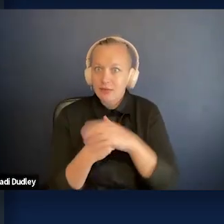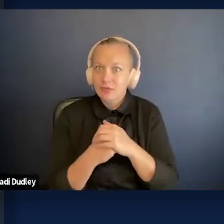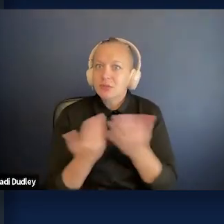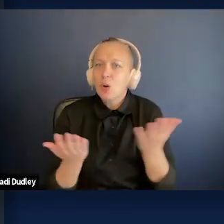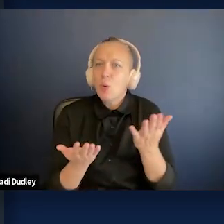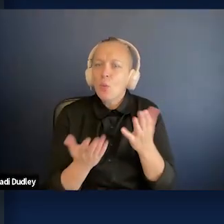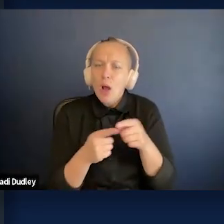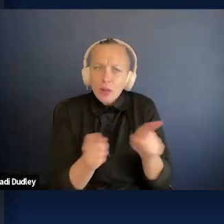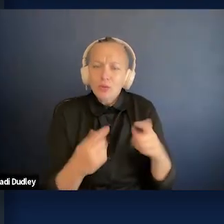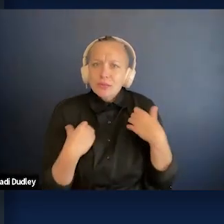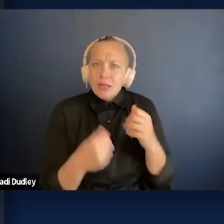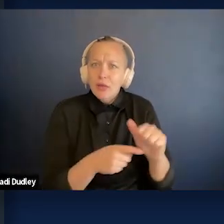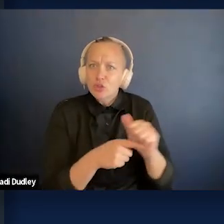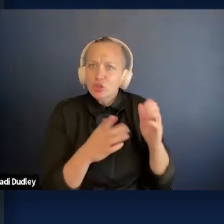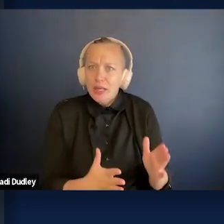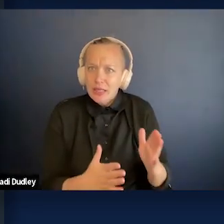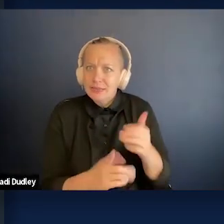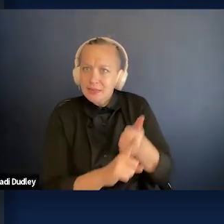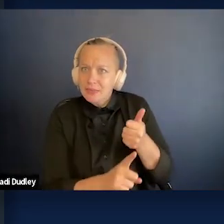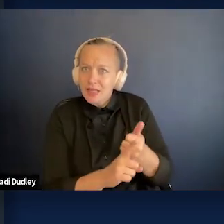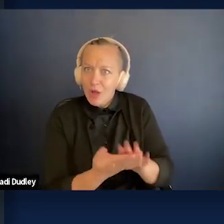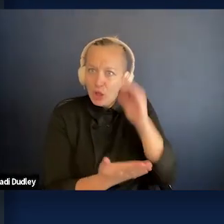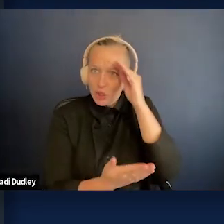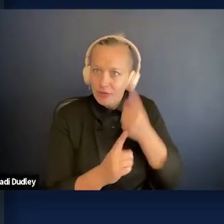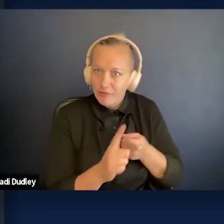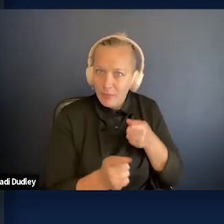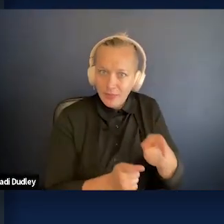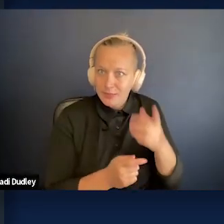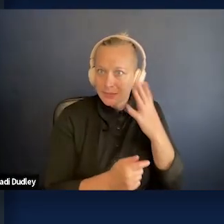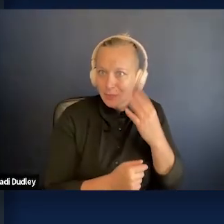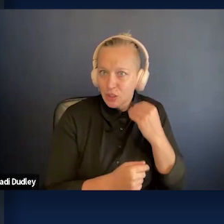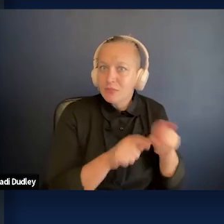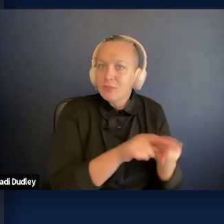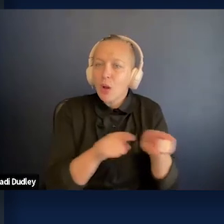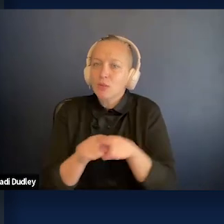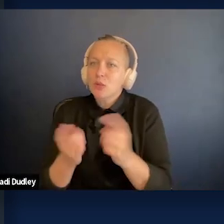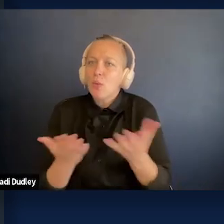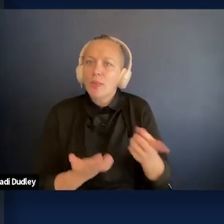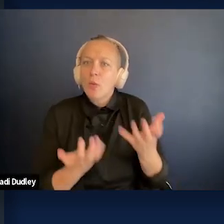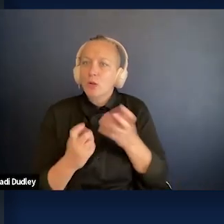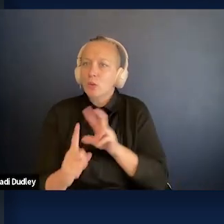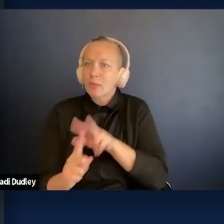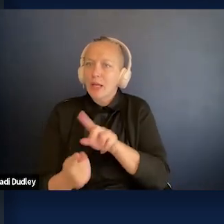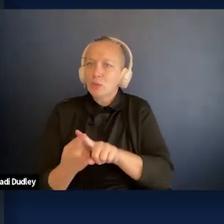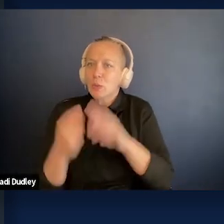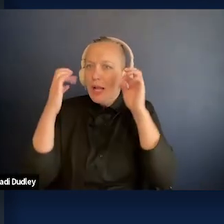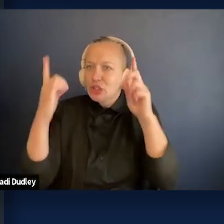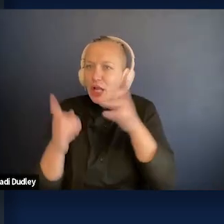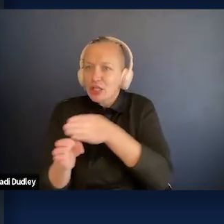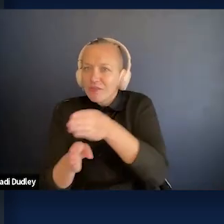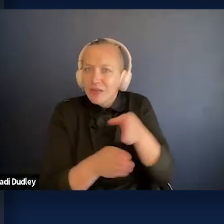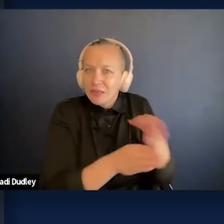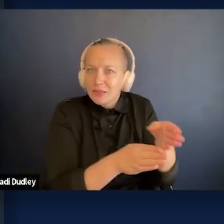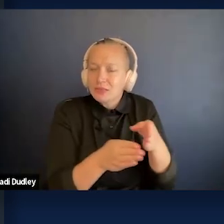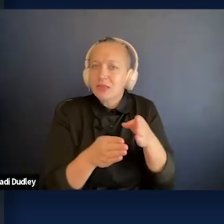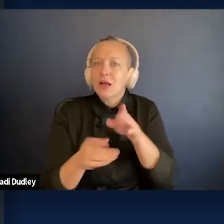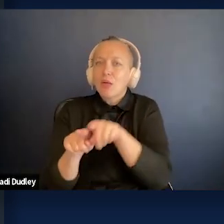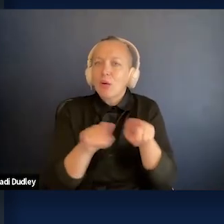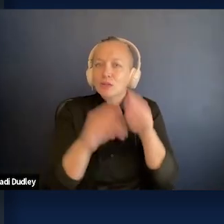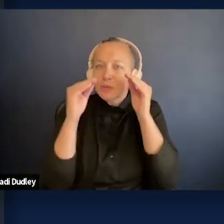What we in the health professions education field want to, um, teach about disability. Um, and this is an exploration we'll explore in future analysis of these interviews and in future studies.